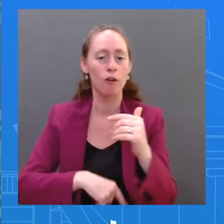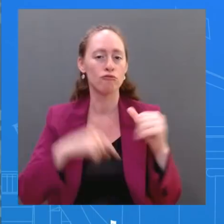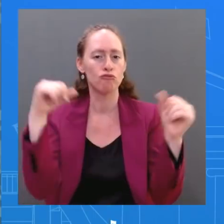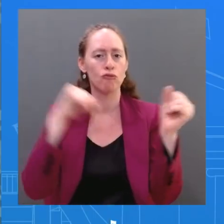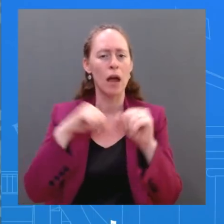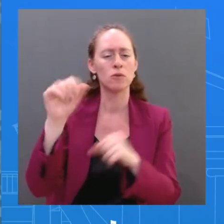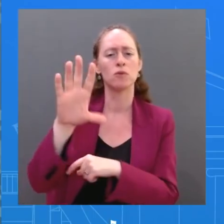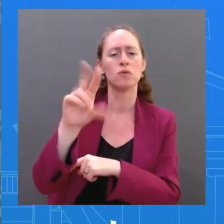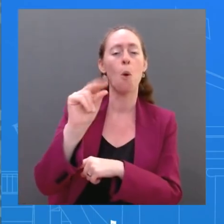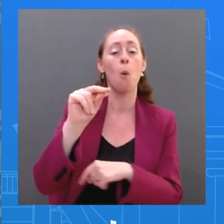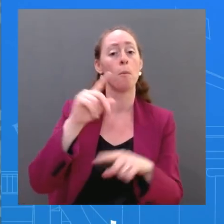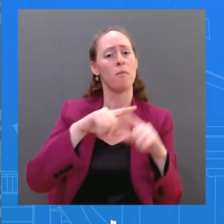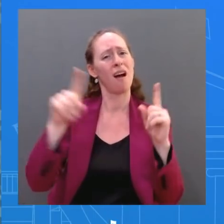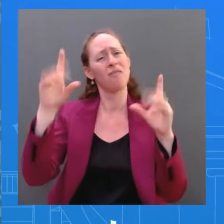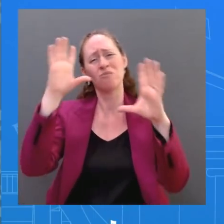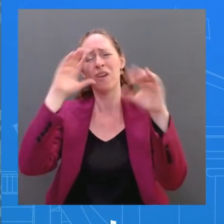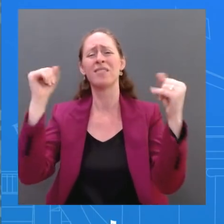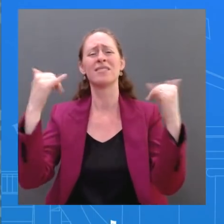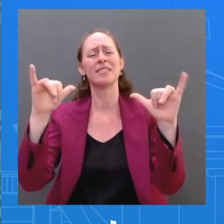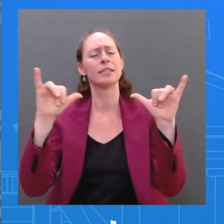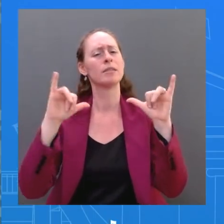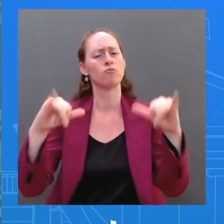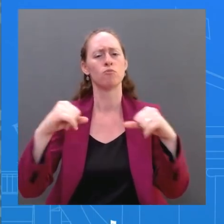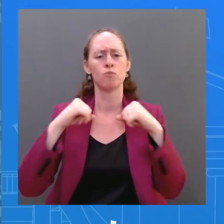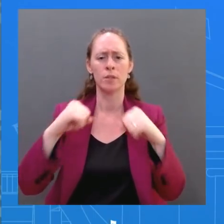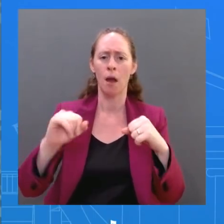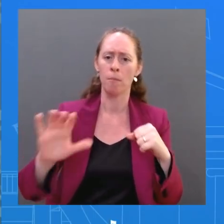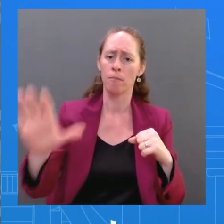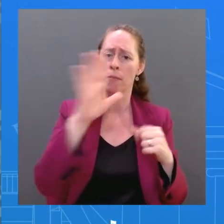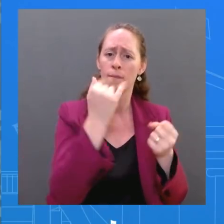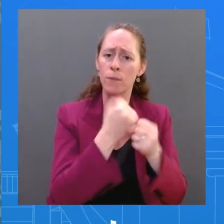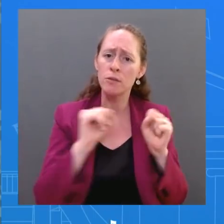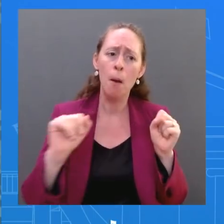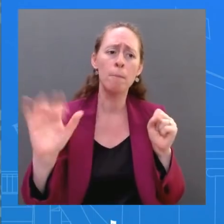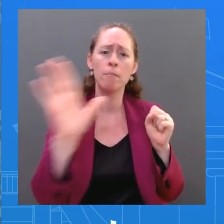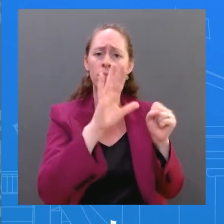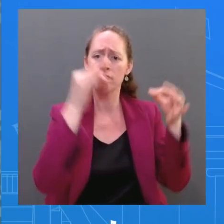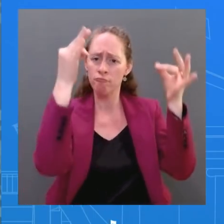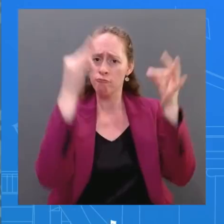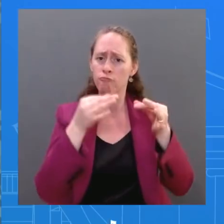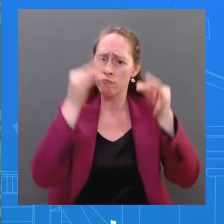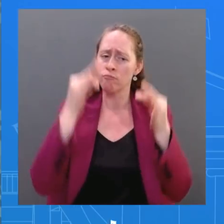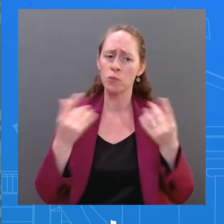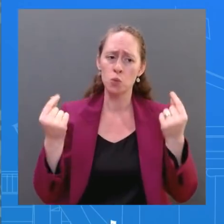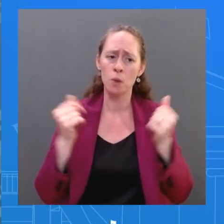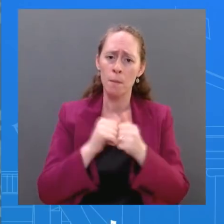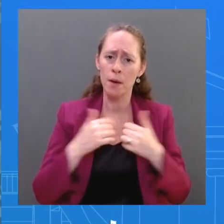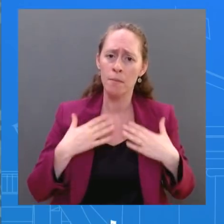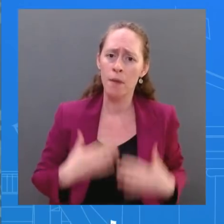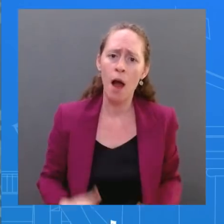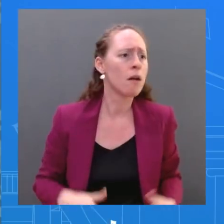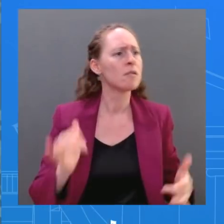As we know, the Supreme Court, as we saw what Clarence Thomas wrote, they're going to go further.